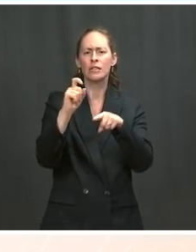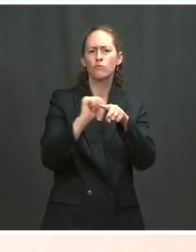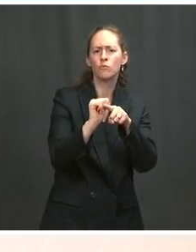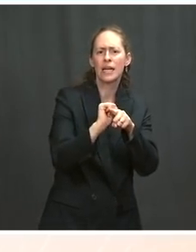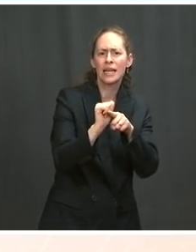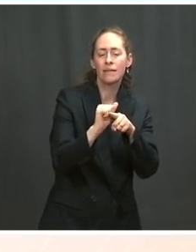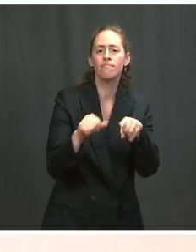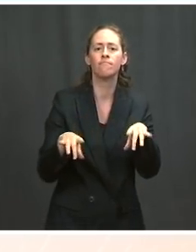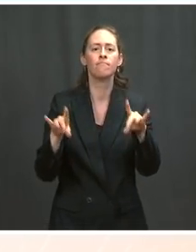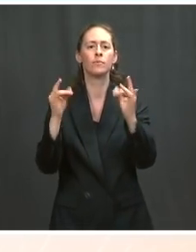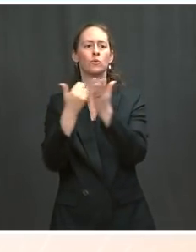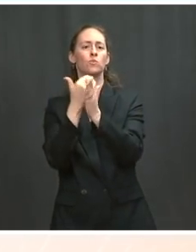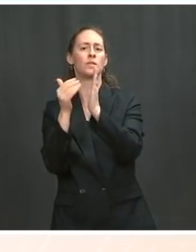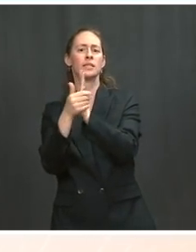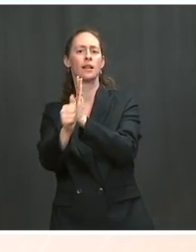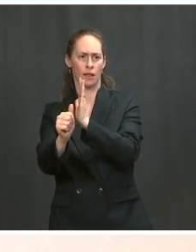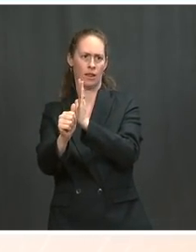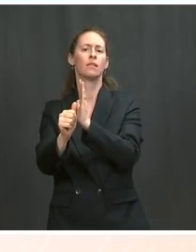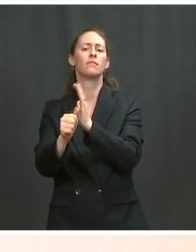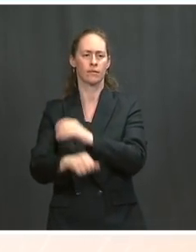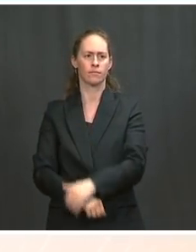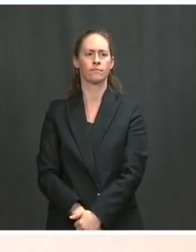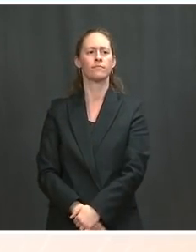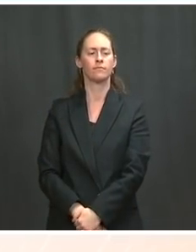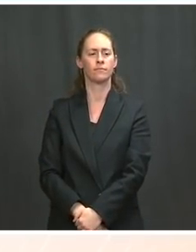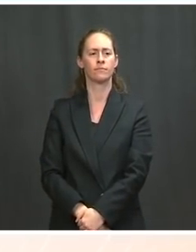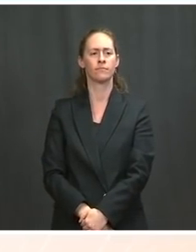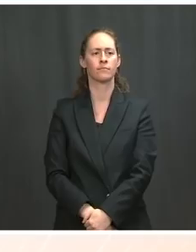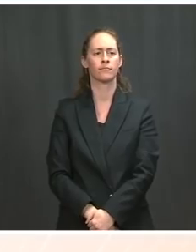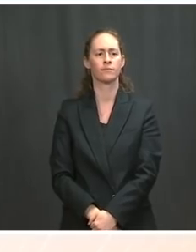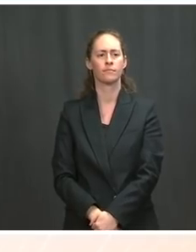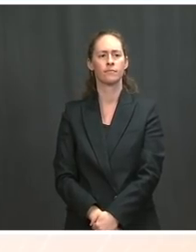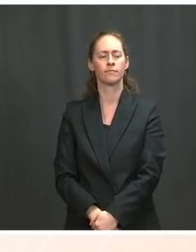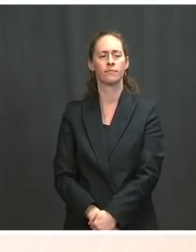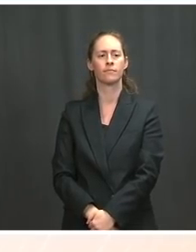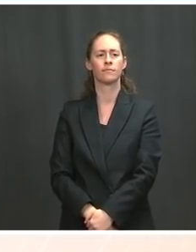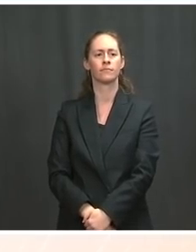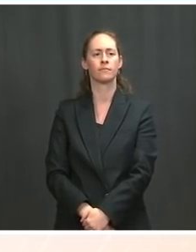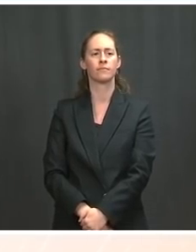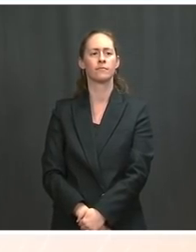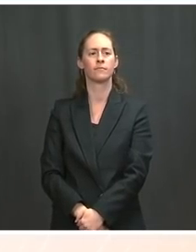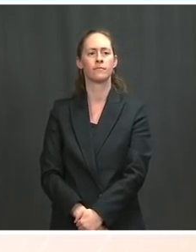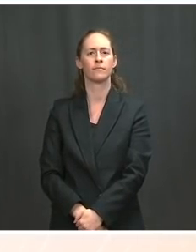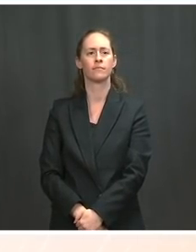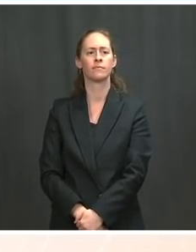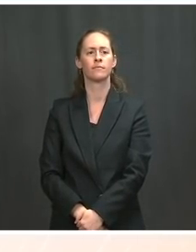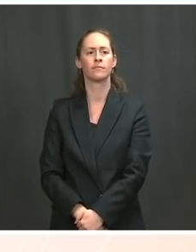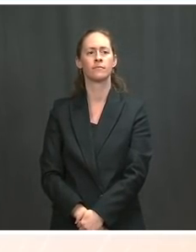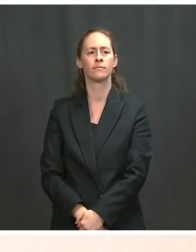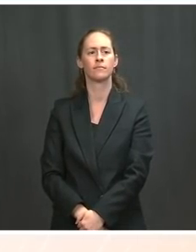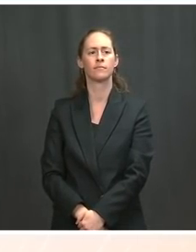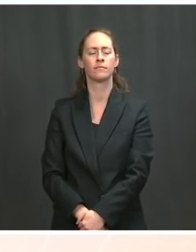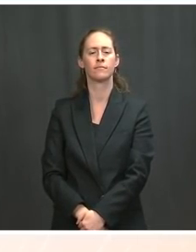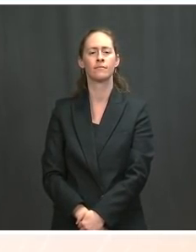with $262 million to reduce the backlog of compensation and pension claims by increasing processing power